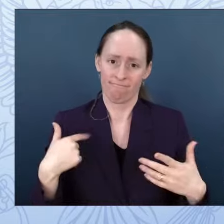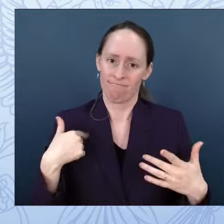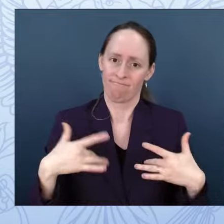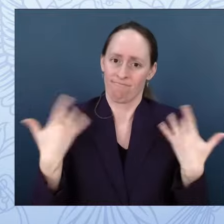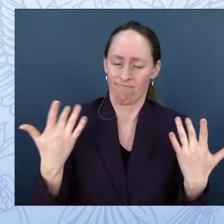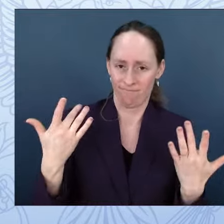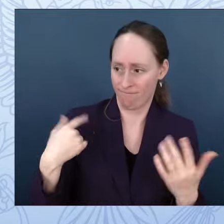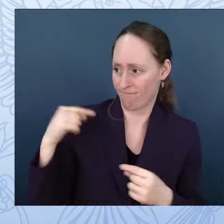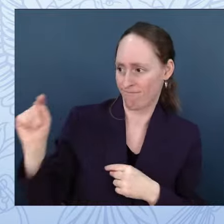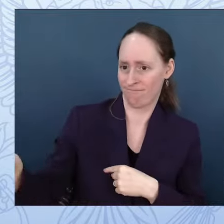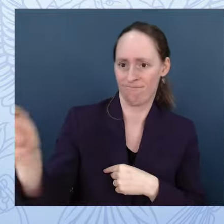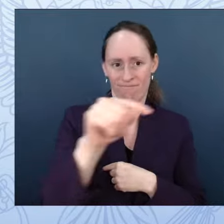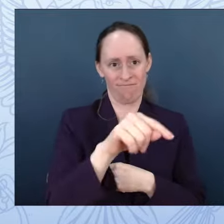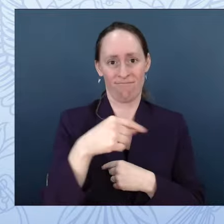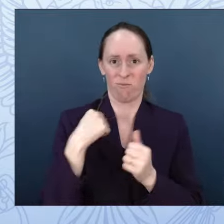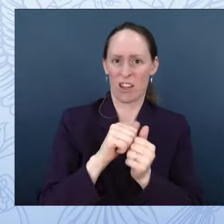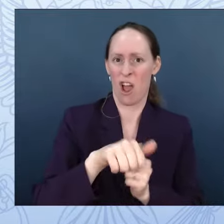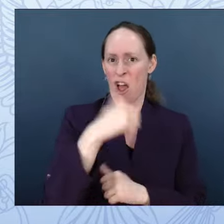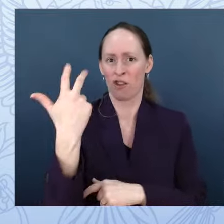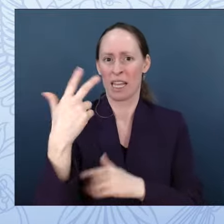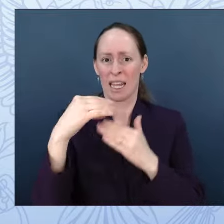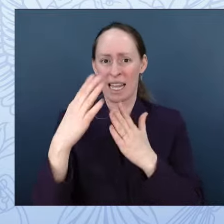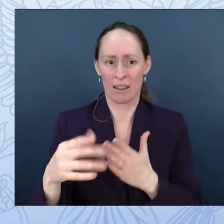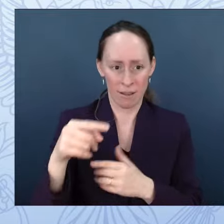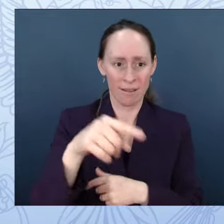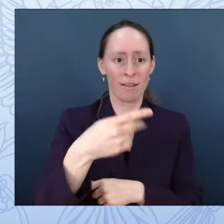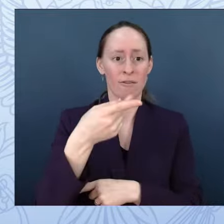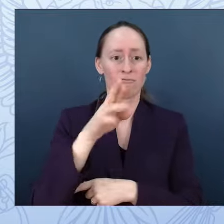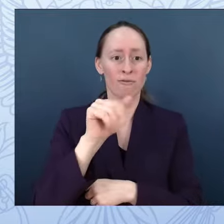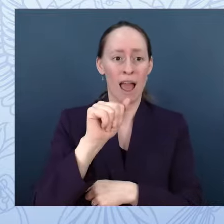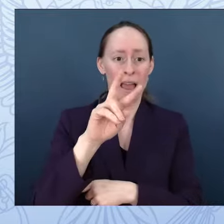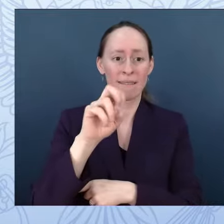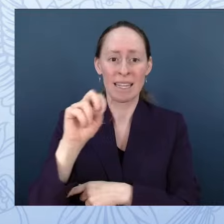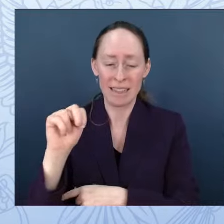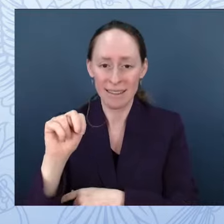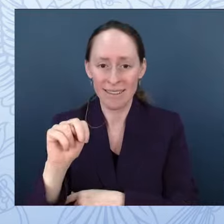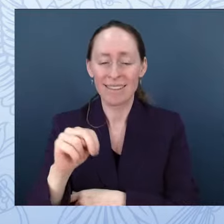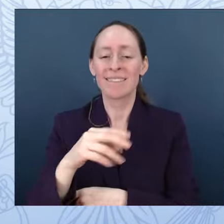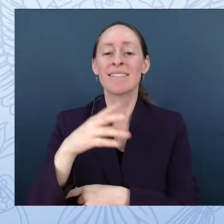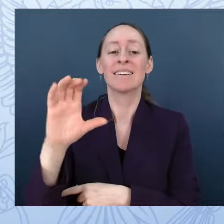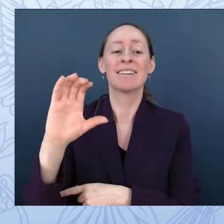from Doctor Charlie Bloom from HAF and doctor Heather O'Toole from Select Health,